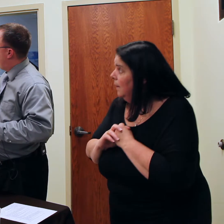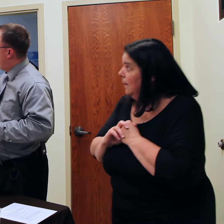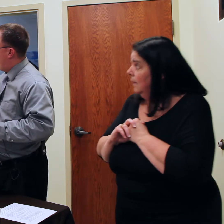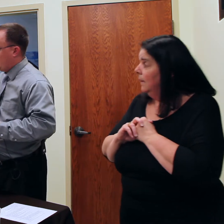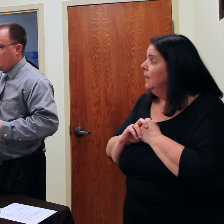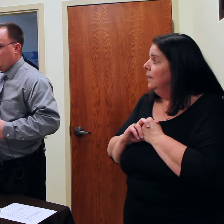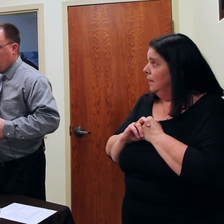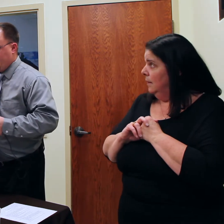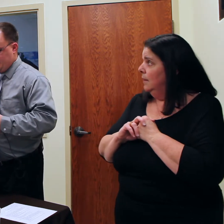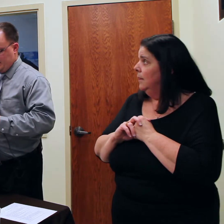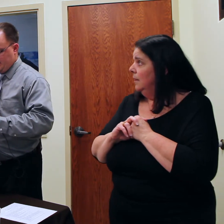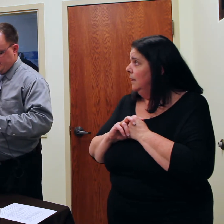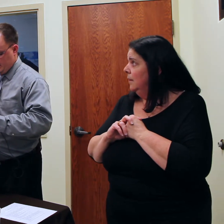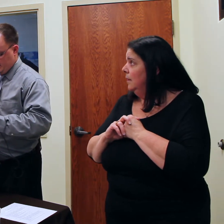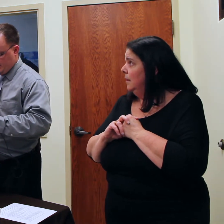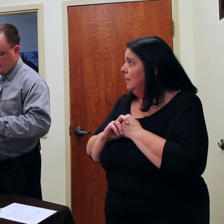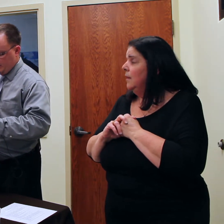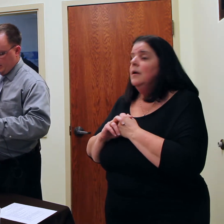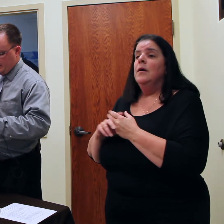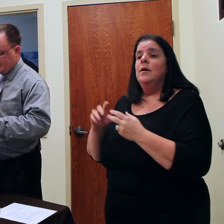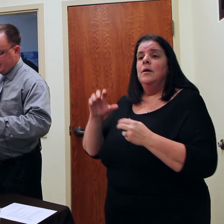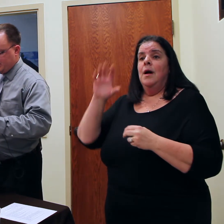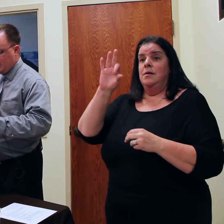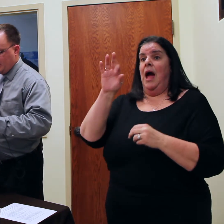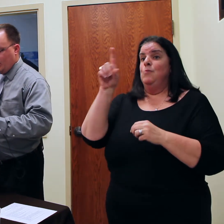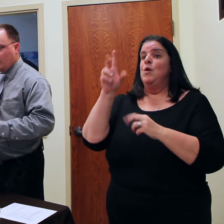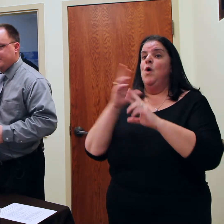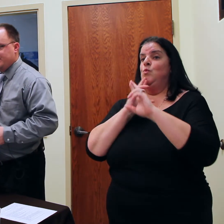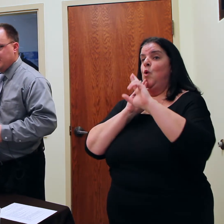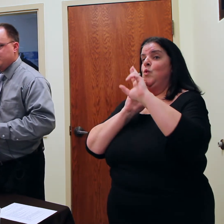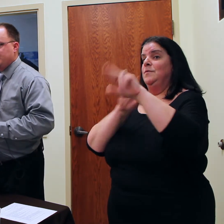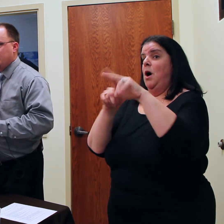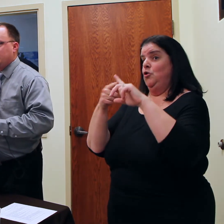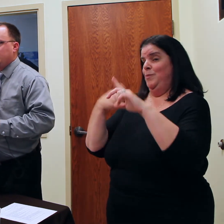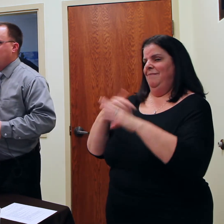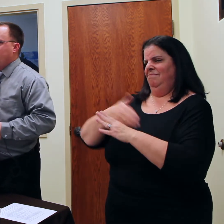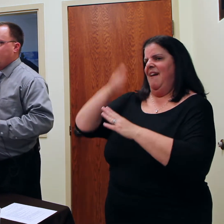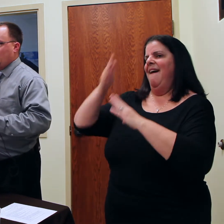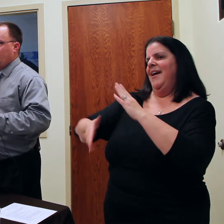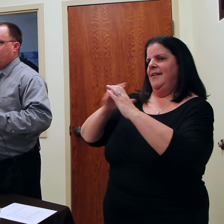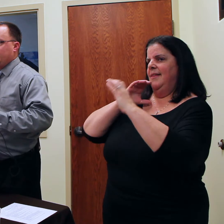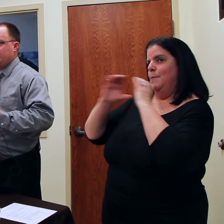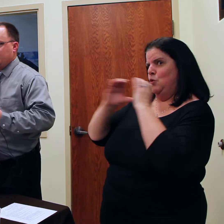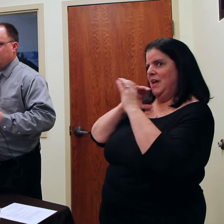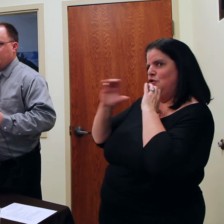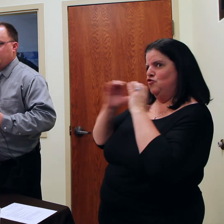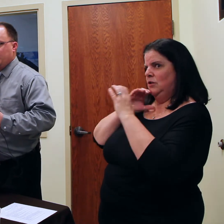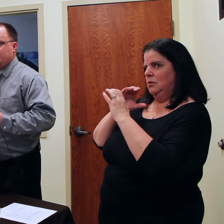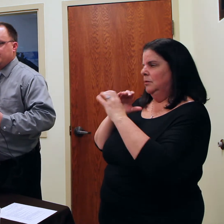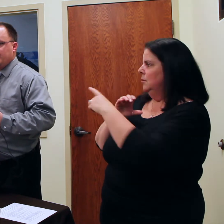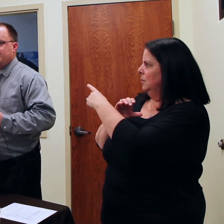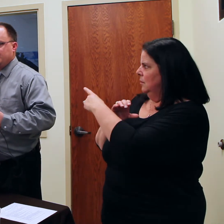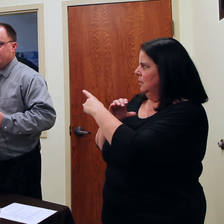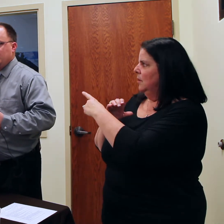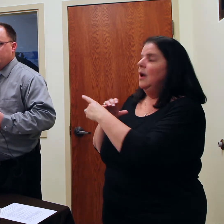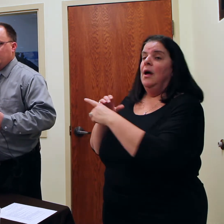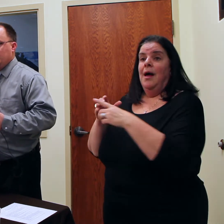There we go. They're just gonna respond to me and end the session anyway. Once the session is ended, it'll end, send you an end message that the session had been ended